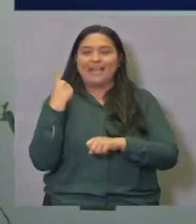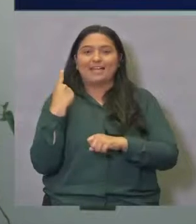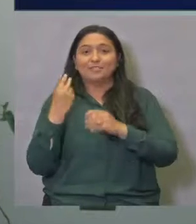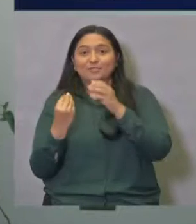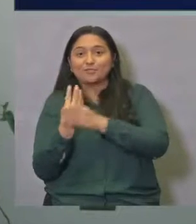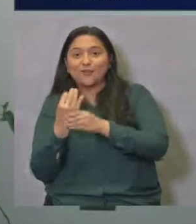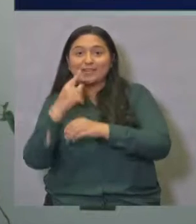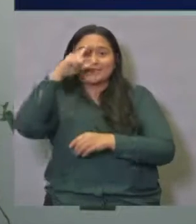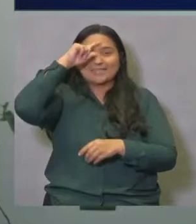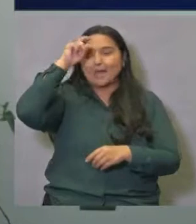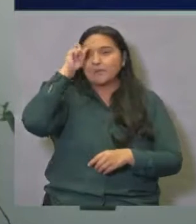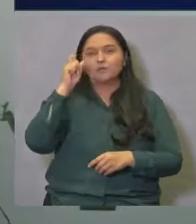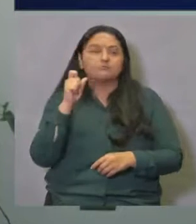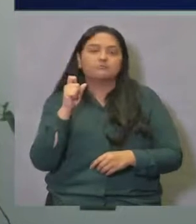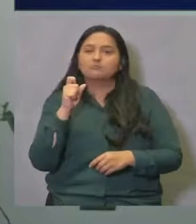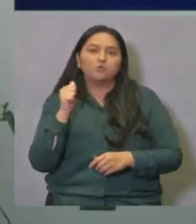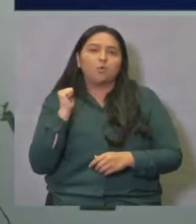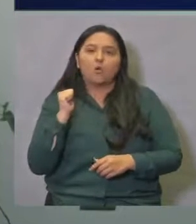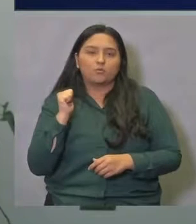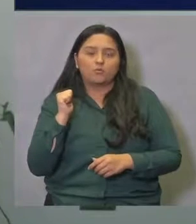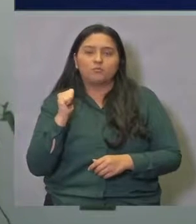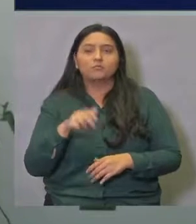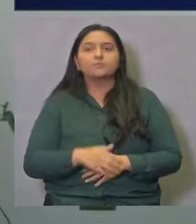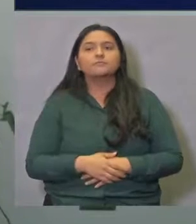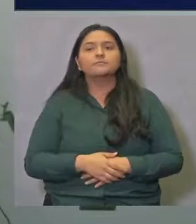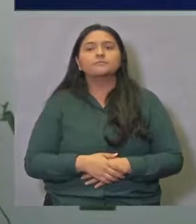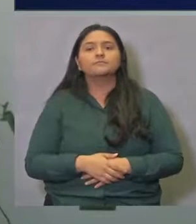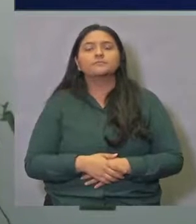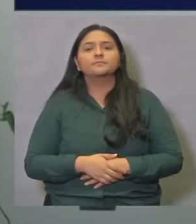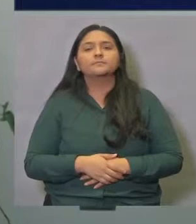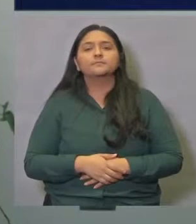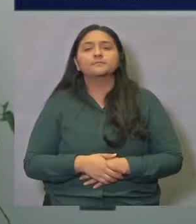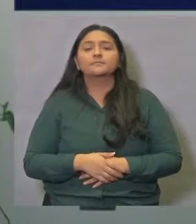THE SPRING AND EARLY SUMMER.